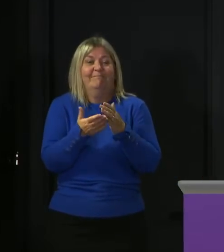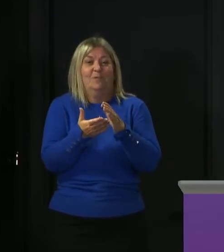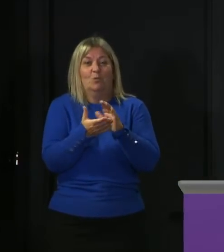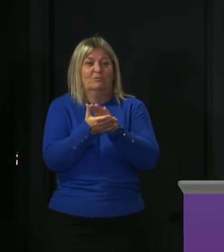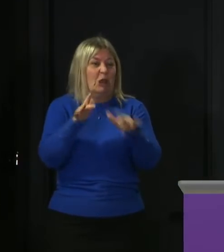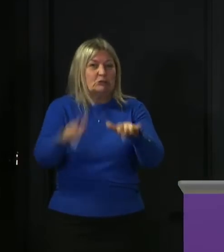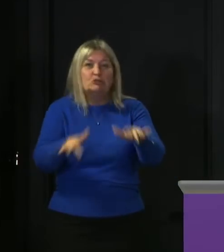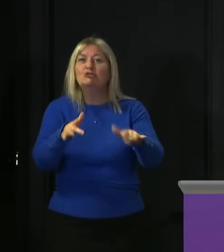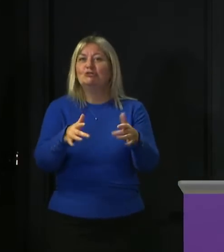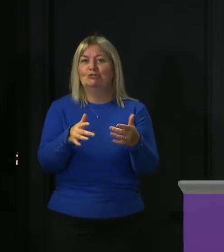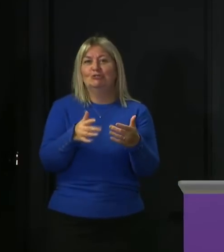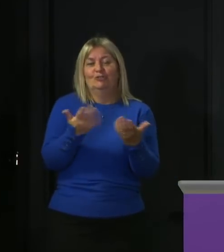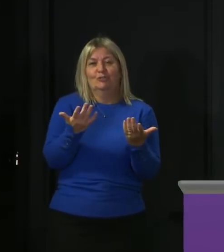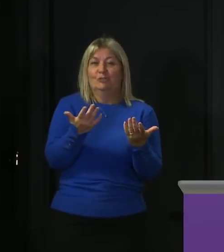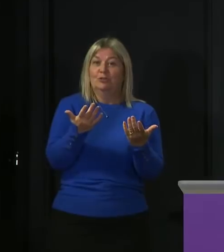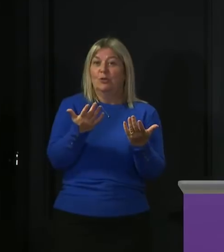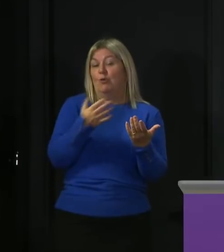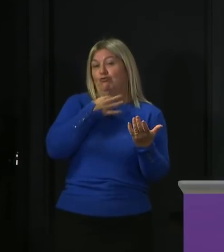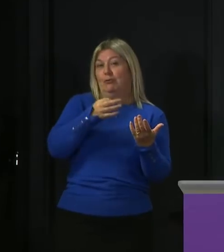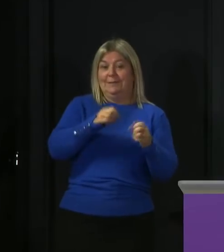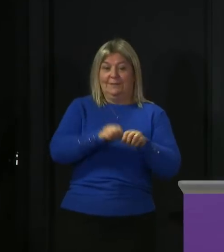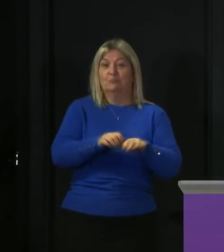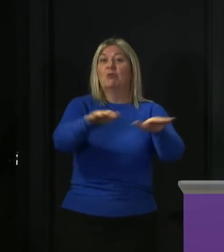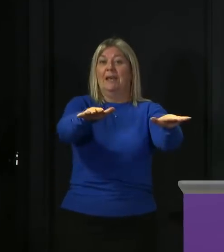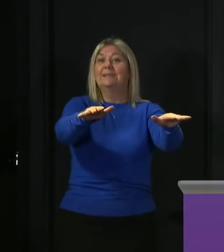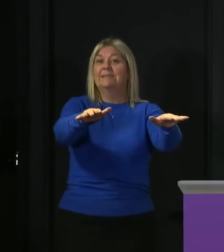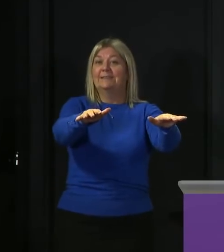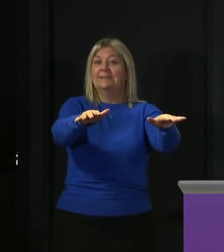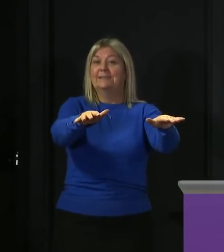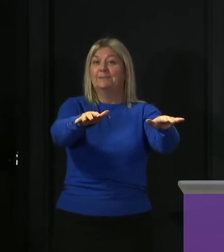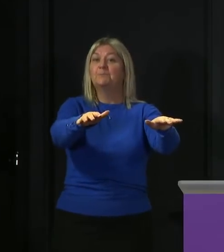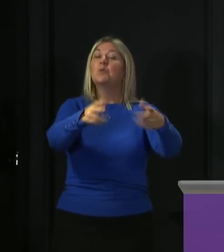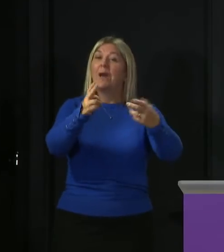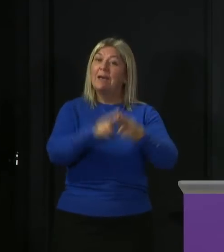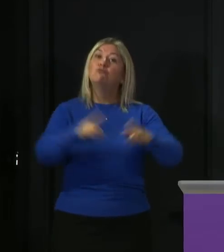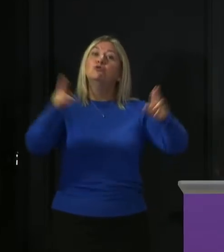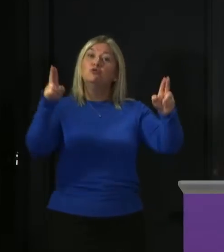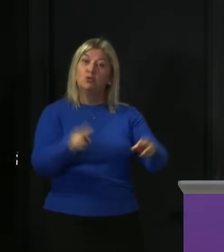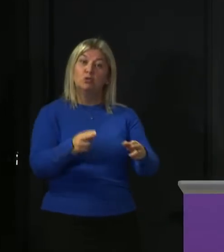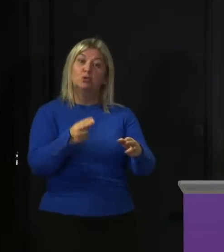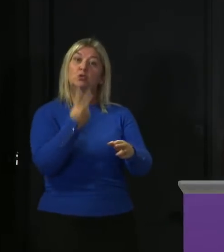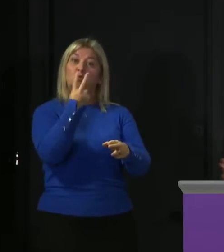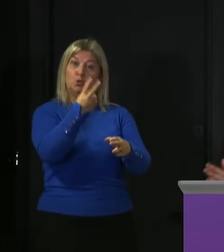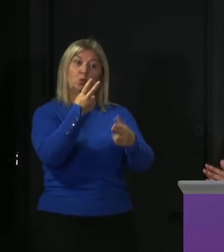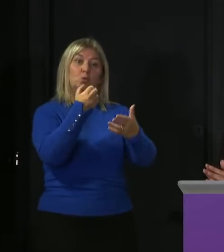therefore it will have an impact in slowing down the spread of the virus and hopefully, we hope,